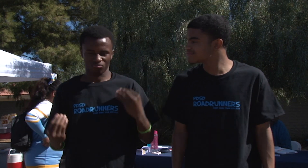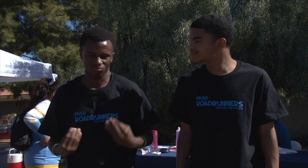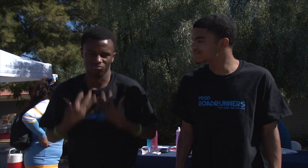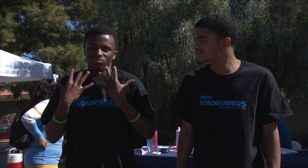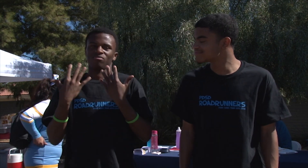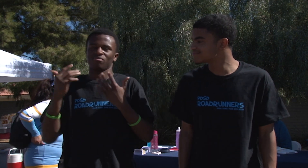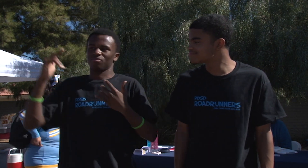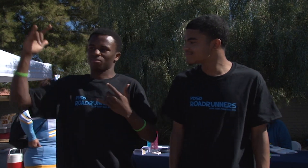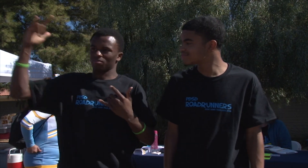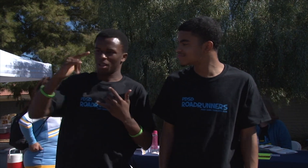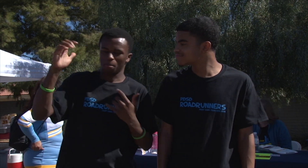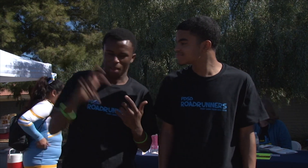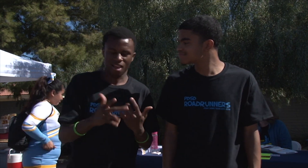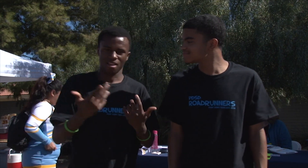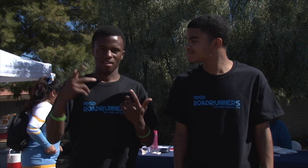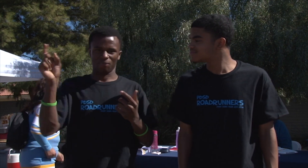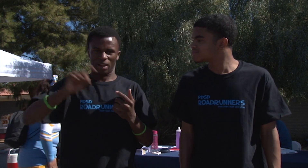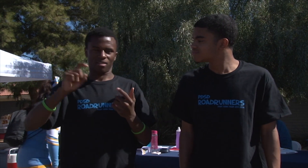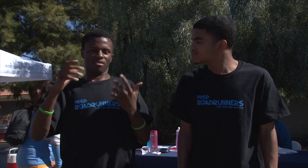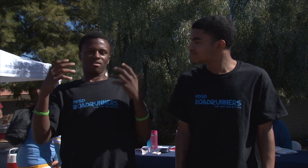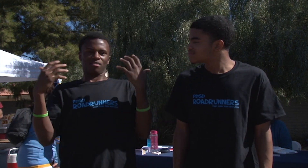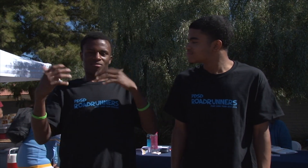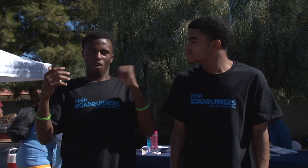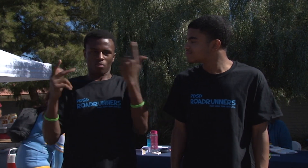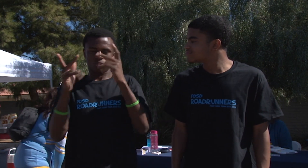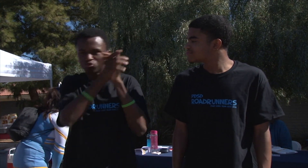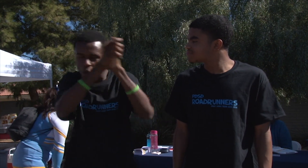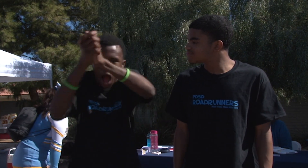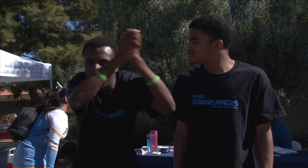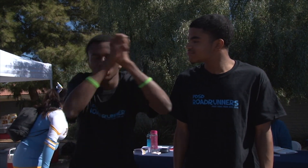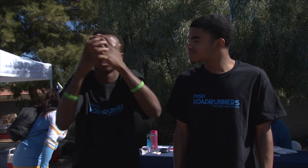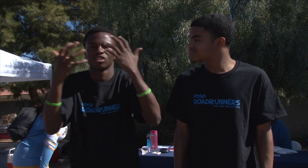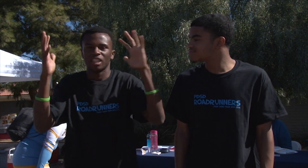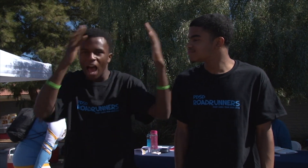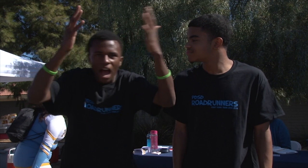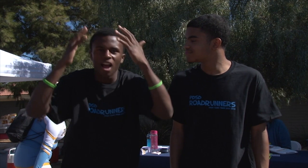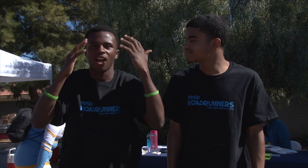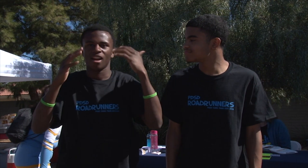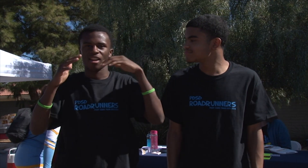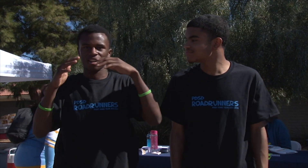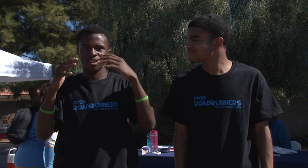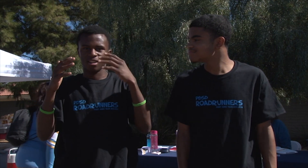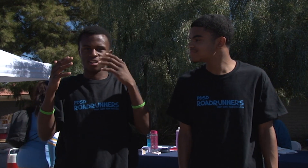DO ACTUALLY THIS. WE CAME BACK TO PHOENIX WITH GOOD NEWS AND EVERYONE CONGRATULATED